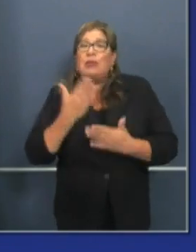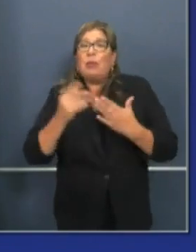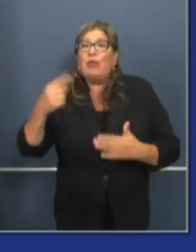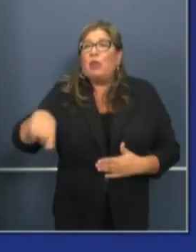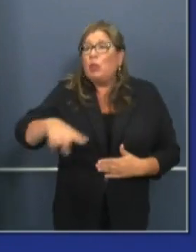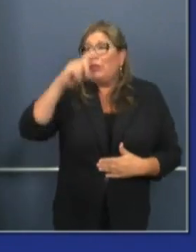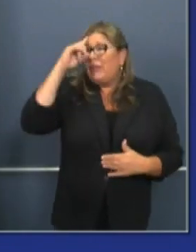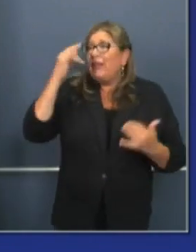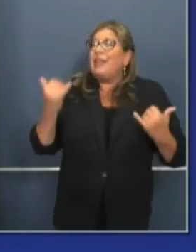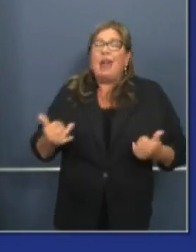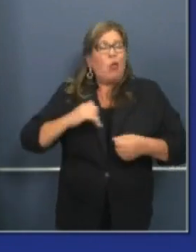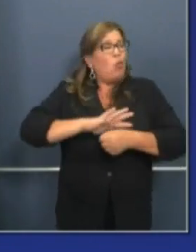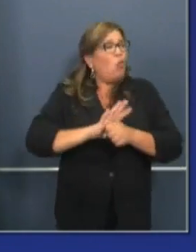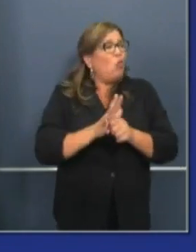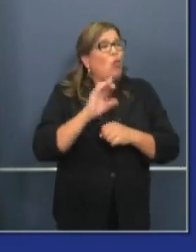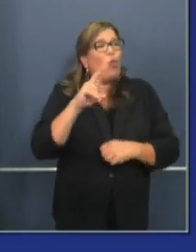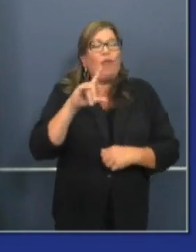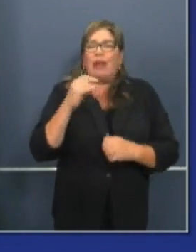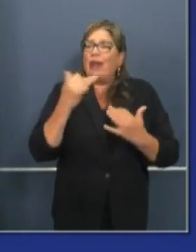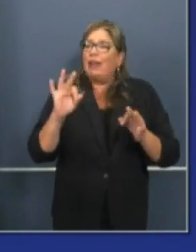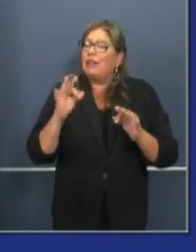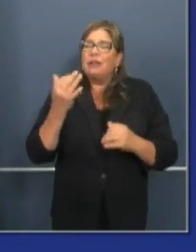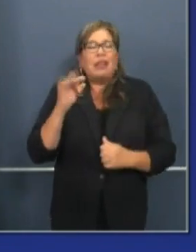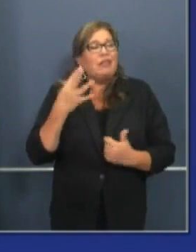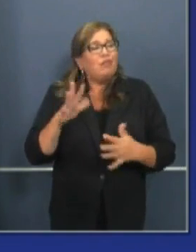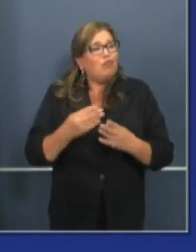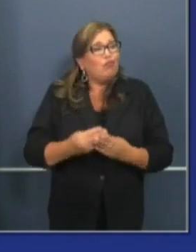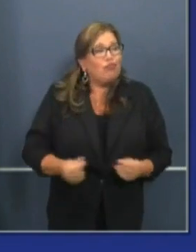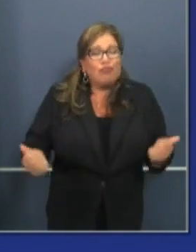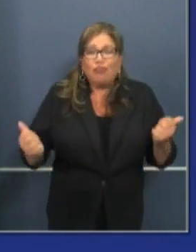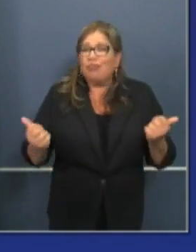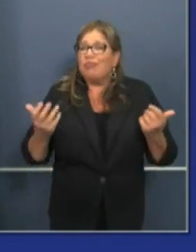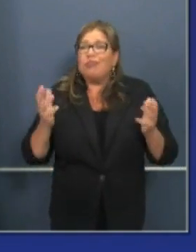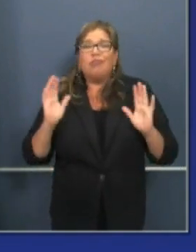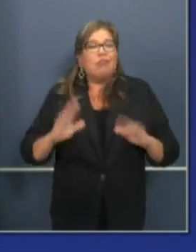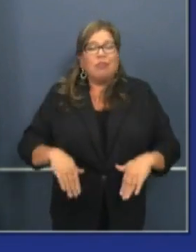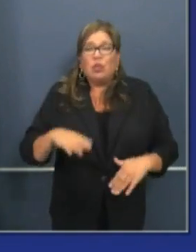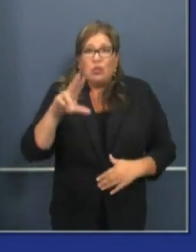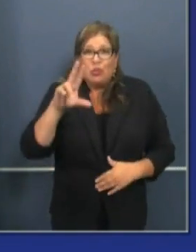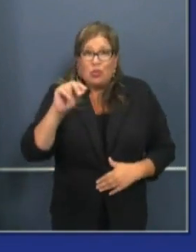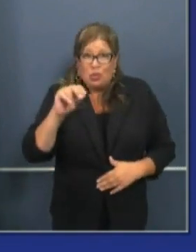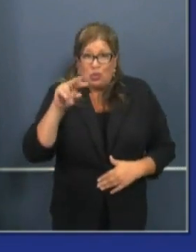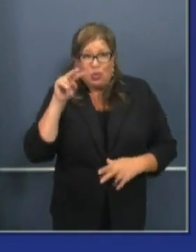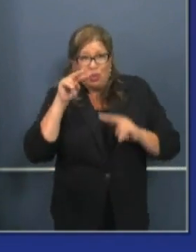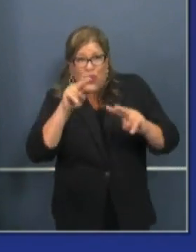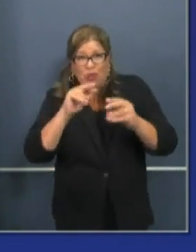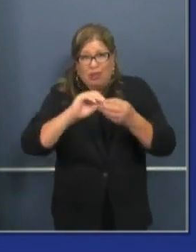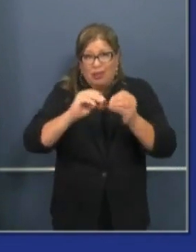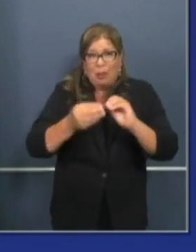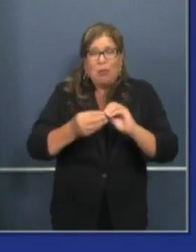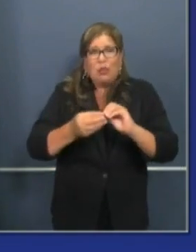WE’RE OUT OF THE WOODS THOSE THAT SUGGESTS THAT SOMEHOW IS GOING TO DISAPPEAR THESE NUMBERS.